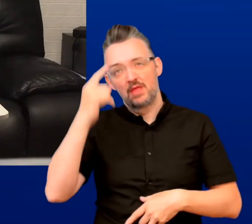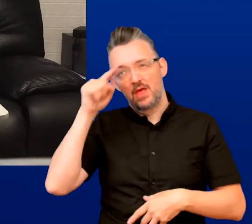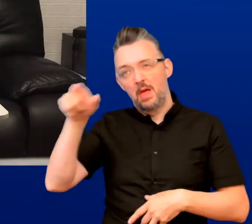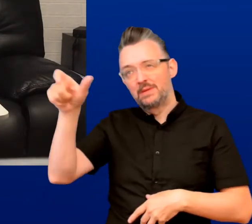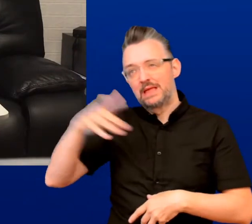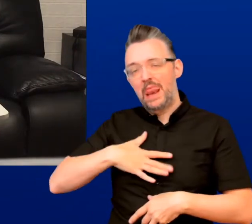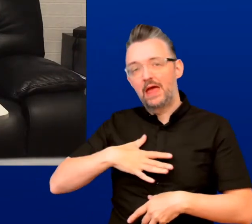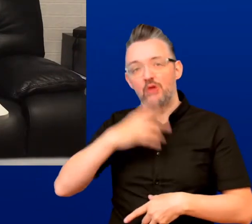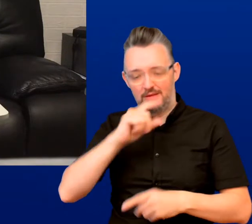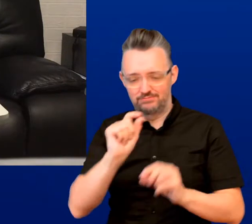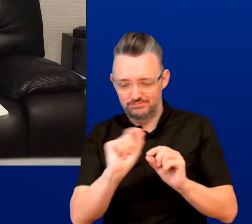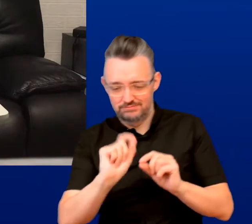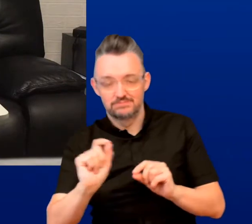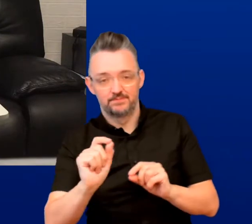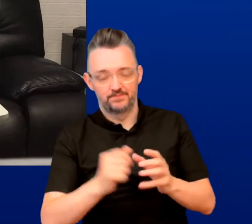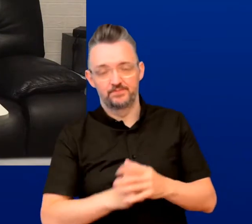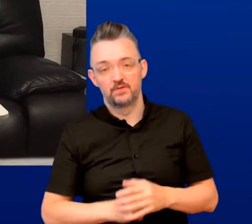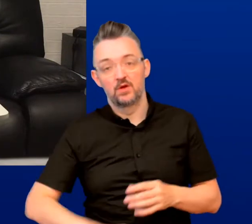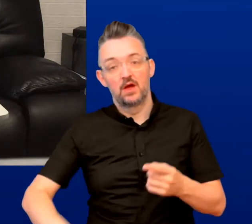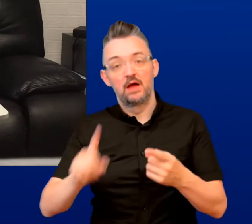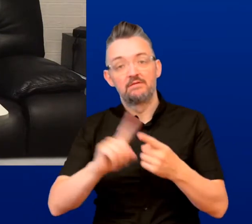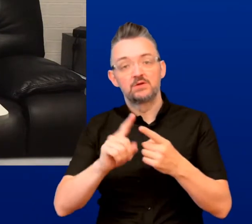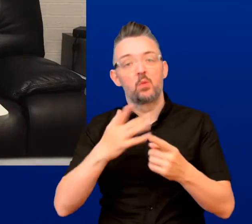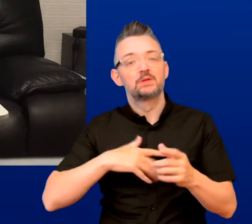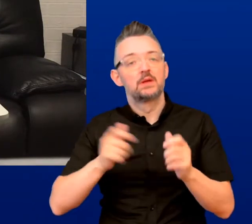So, what we need first of all is Newspaper.